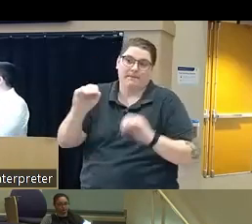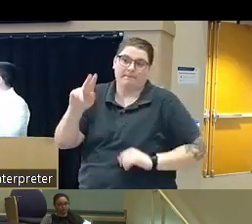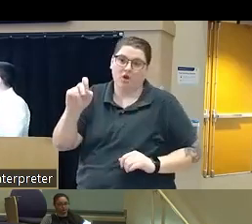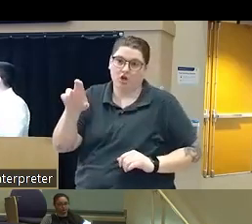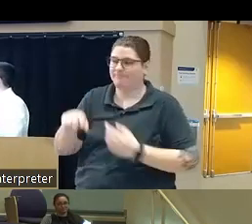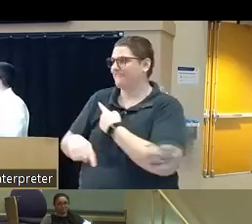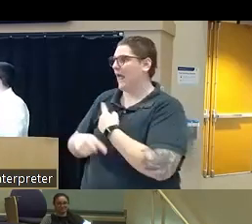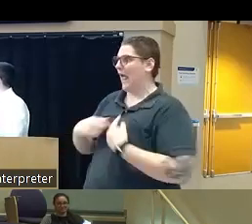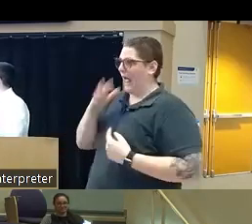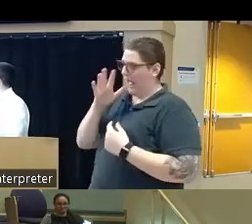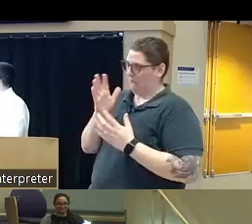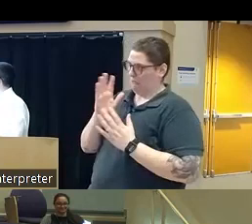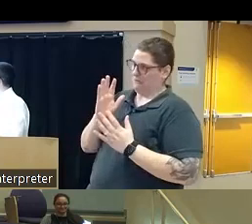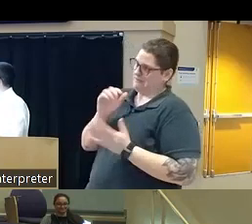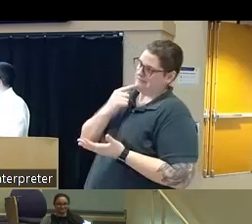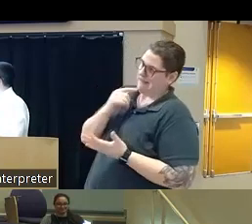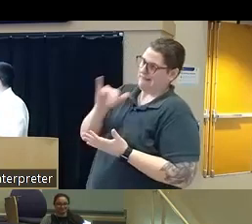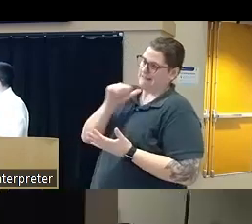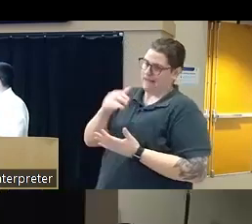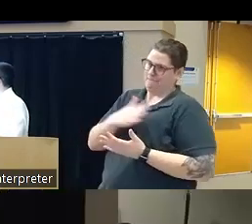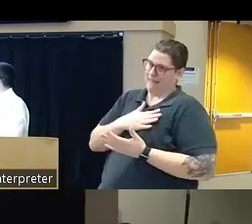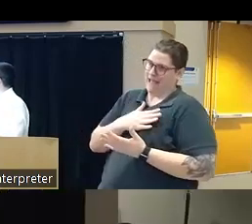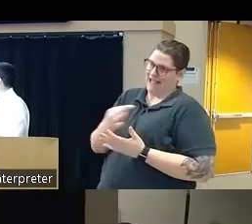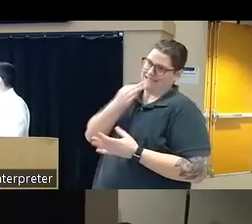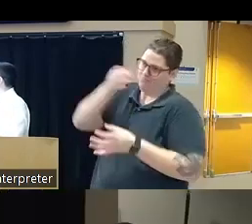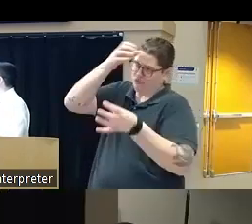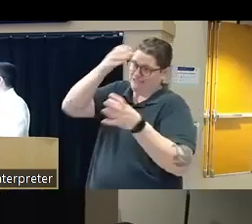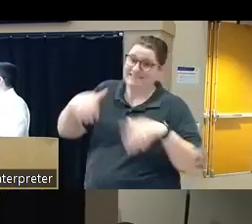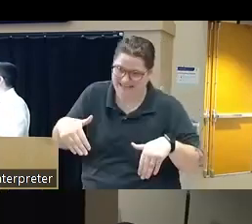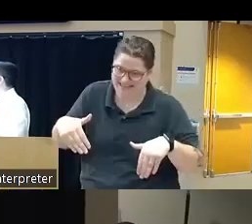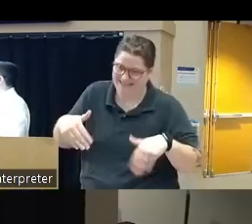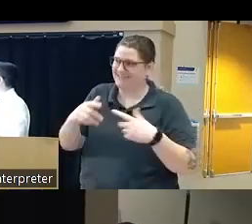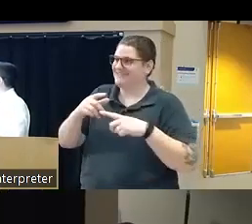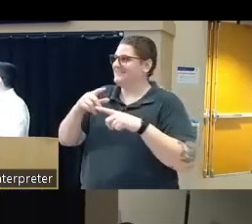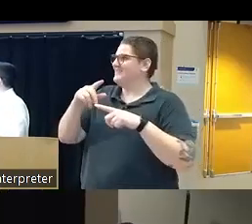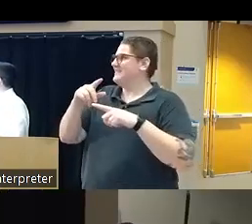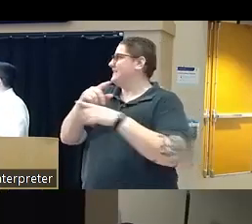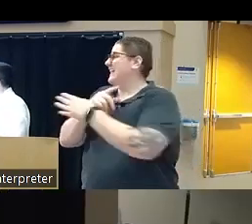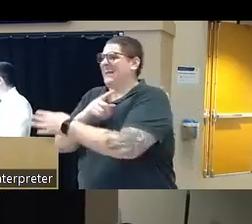in the room that's not my area of expertise yet well unfortunately we're just about out of time